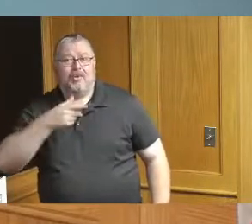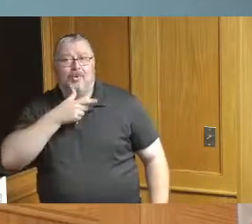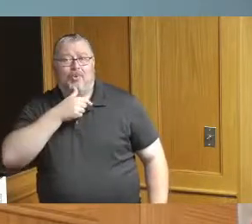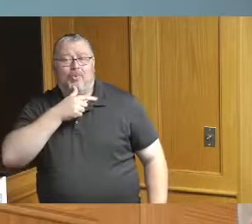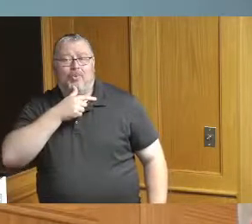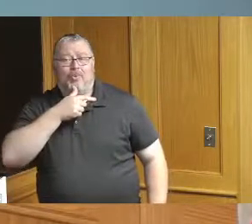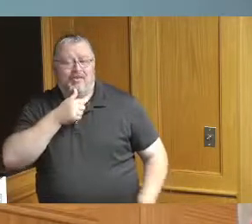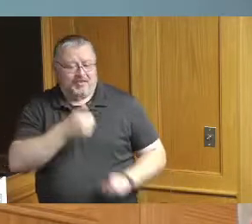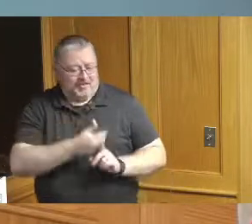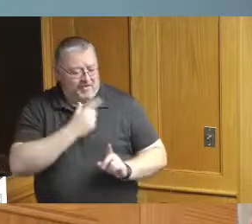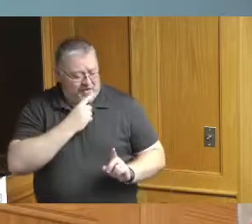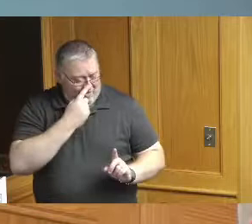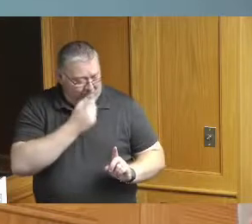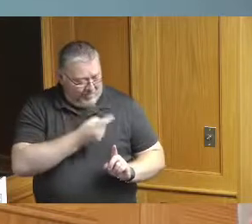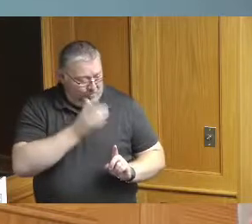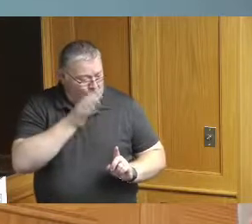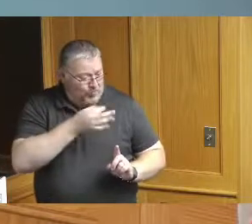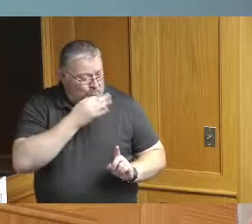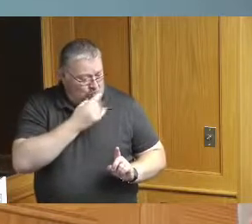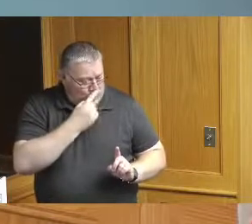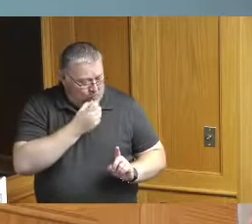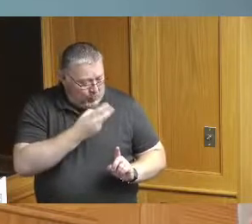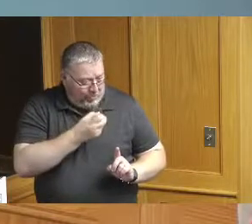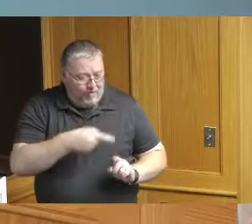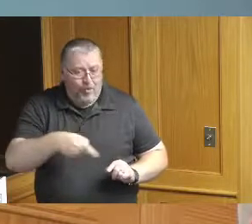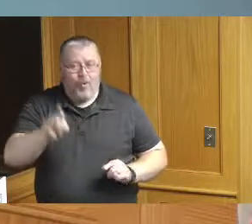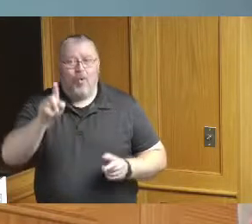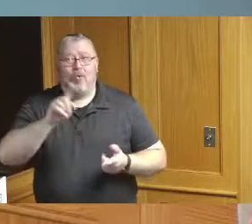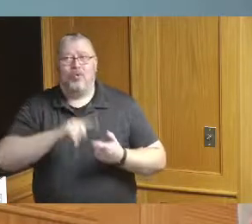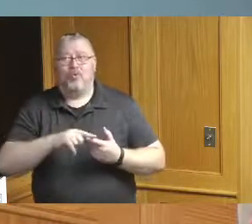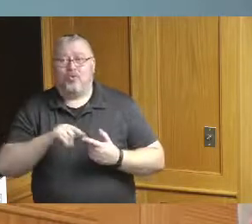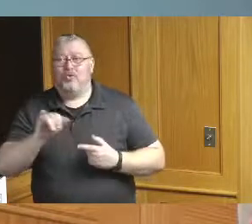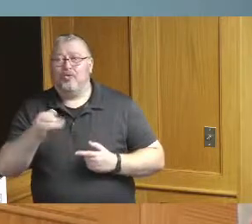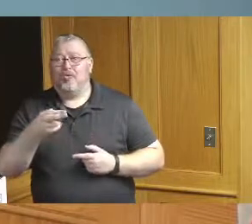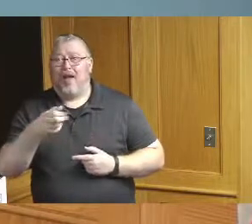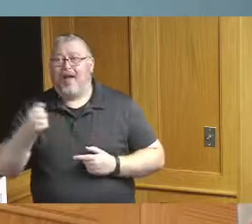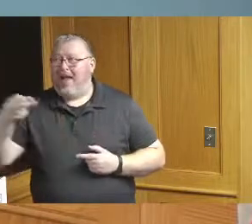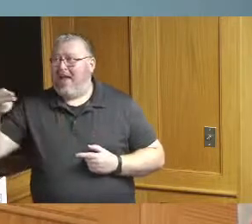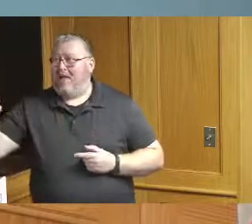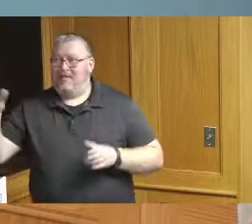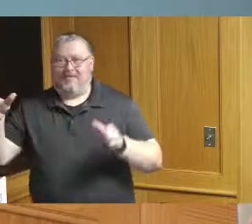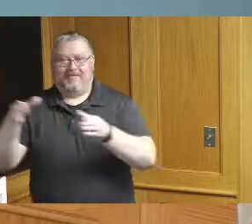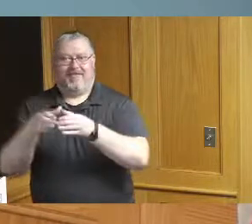are 11 about to be 12 they're going to the junior high school and the high school are together now